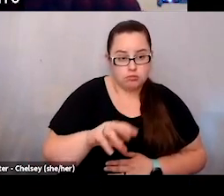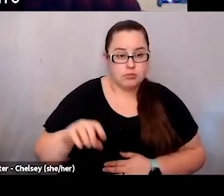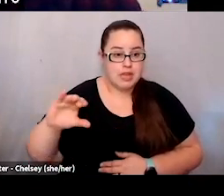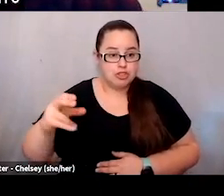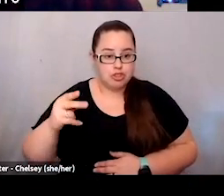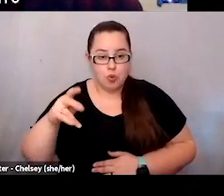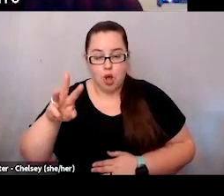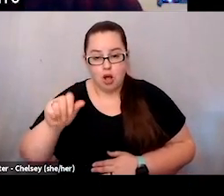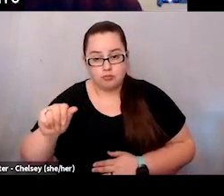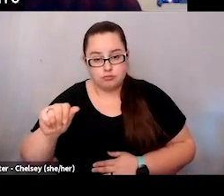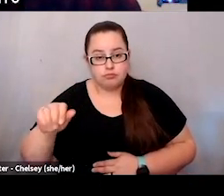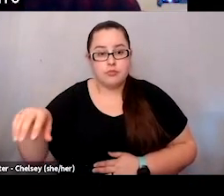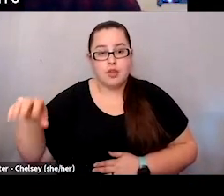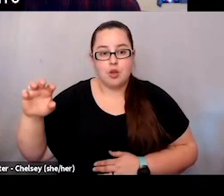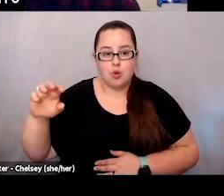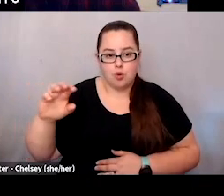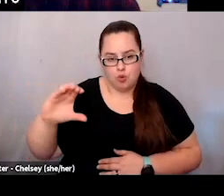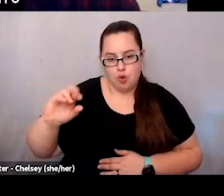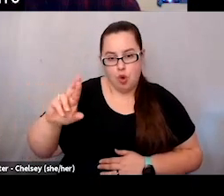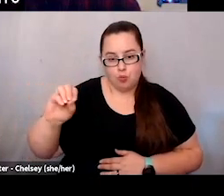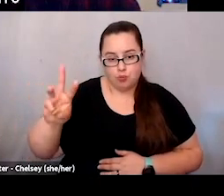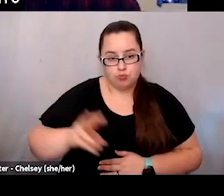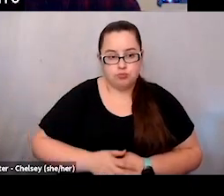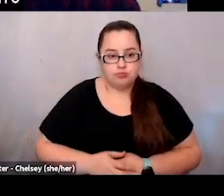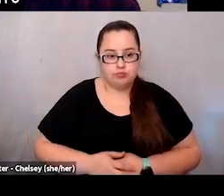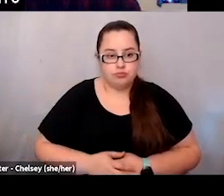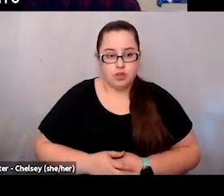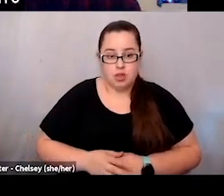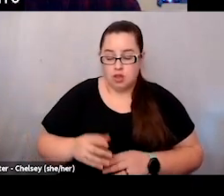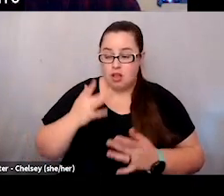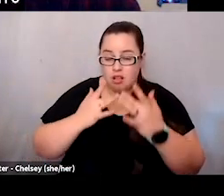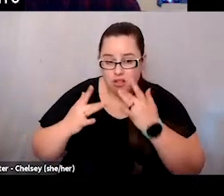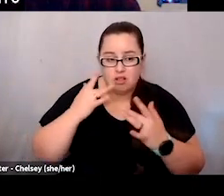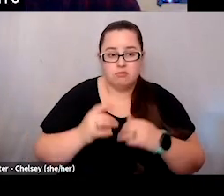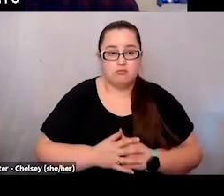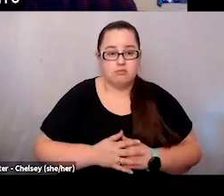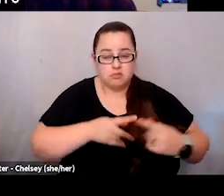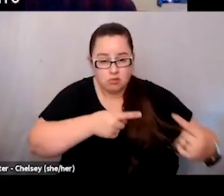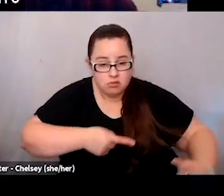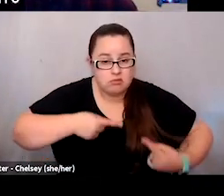Apache, Pueblo, Choctaw, Chippewa and Crow.